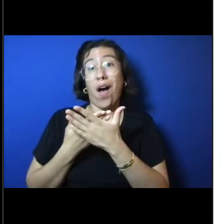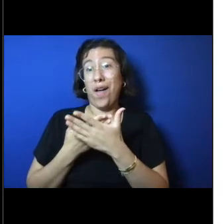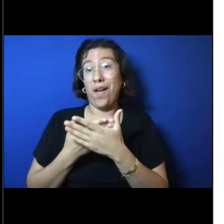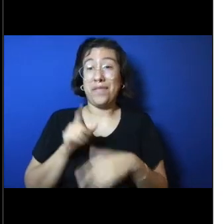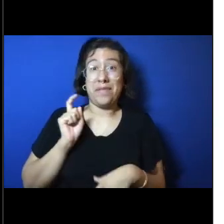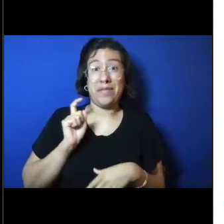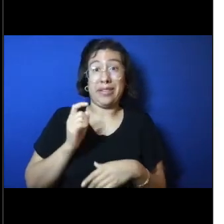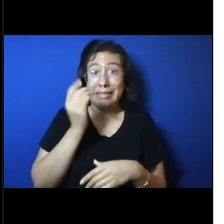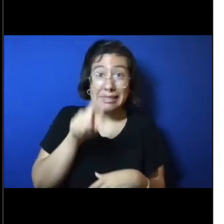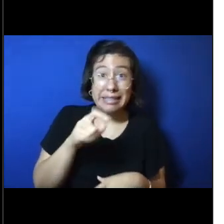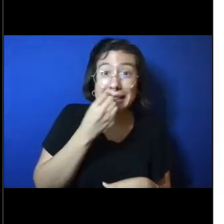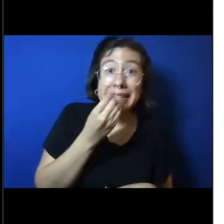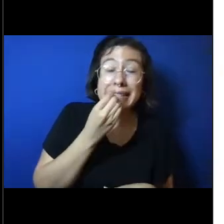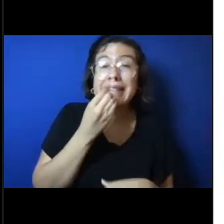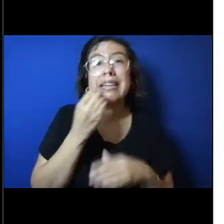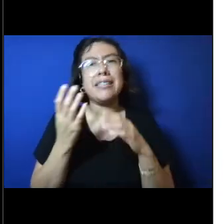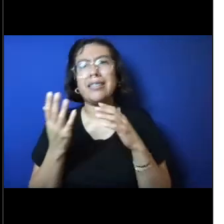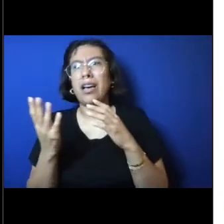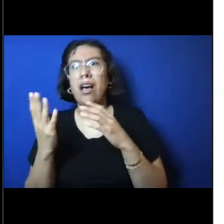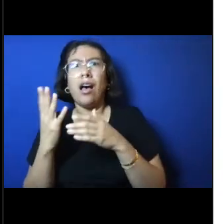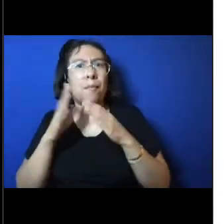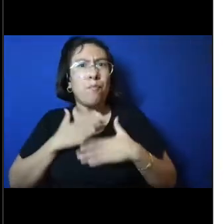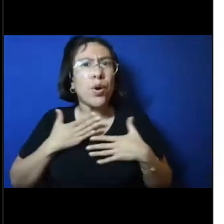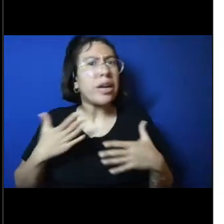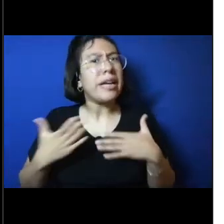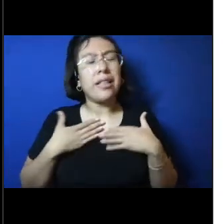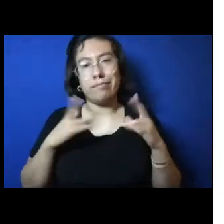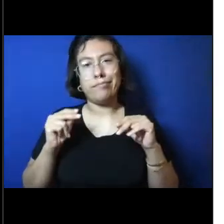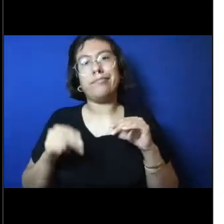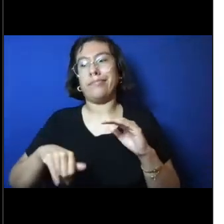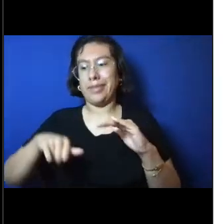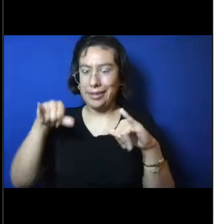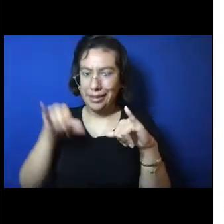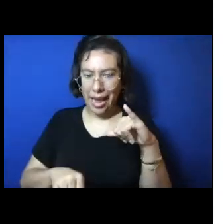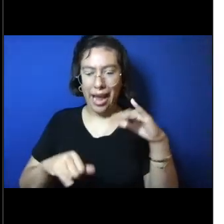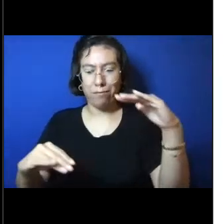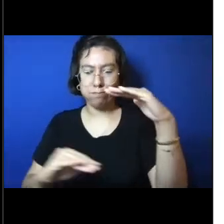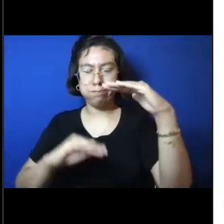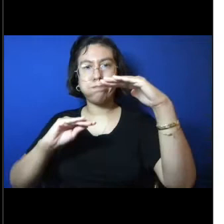and they will just rest at the bottom for hours on end, then come back up, take a breath,